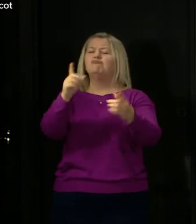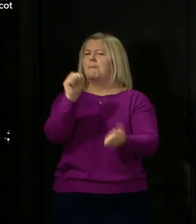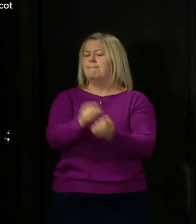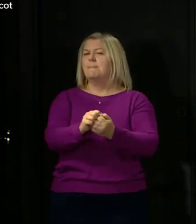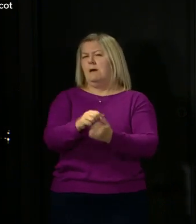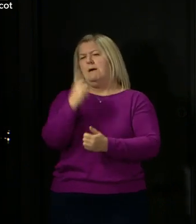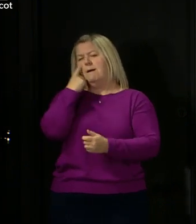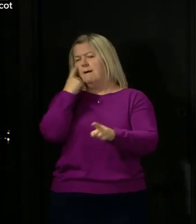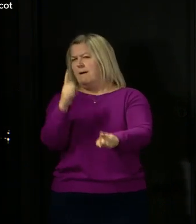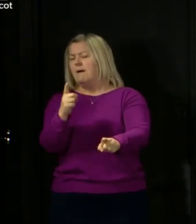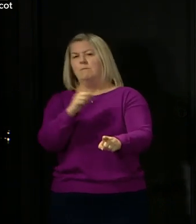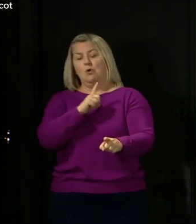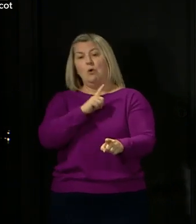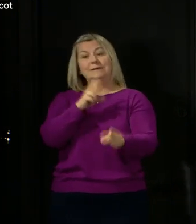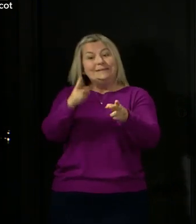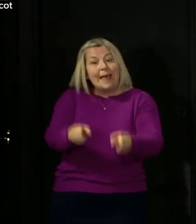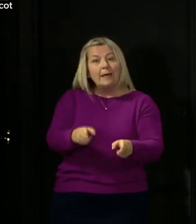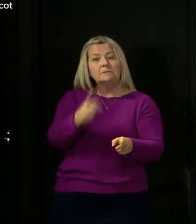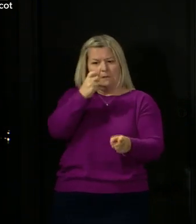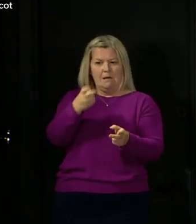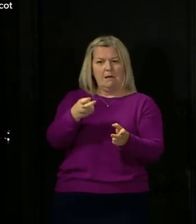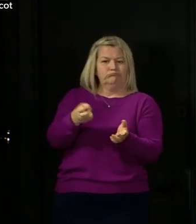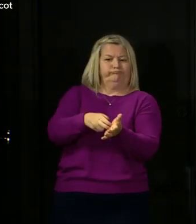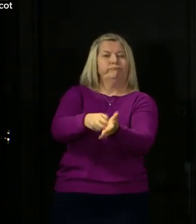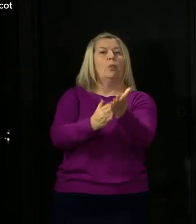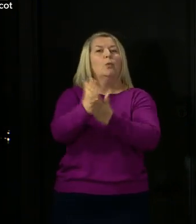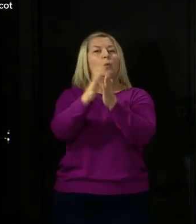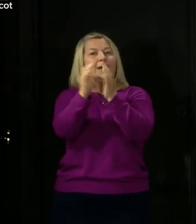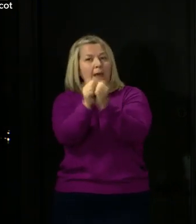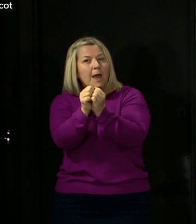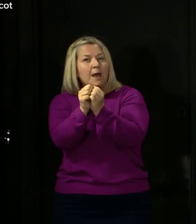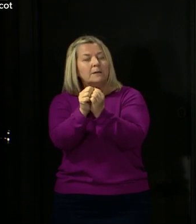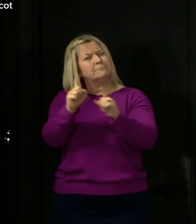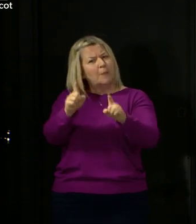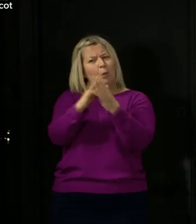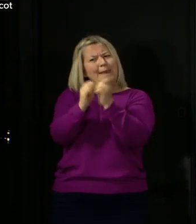Although deaths can be registered at weekends, registration numbers at weekends are usually